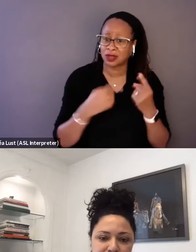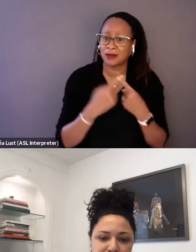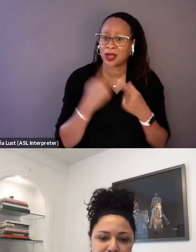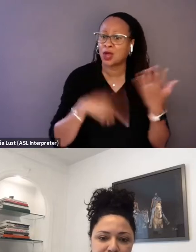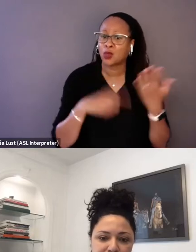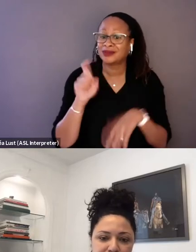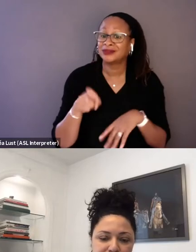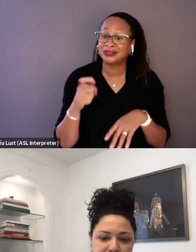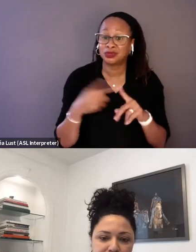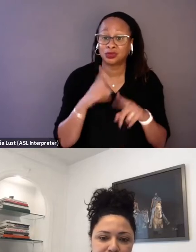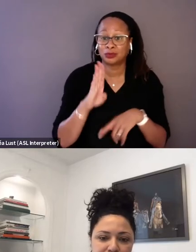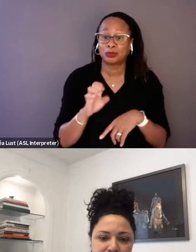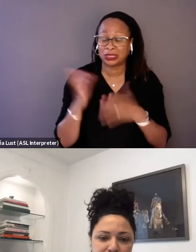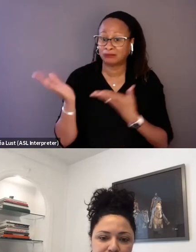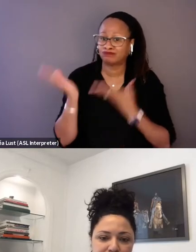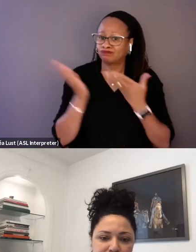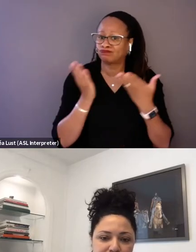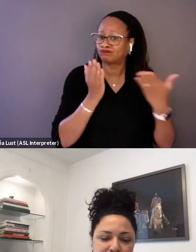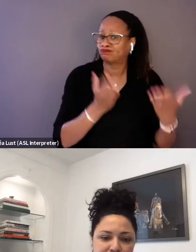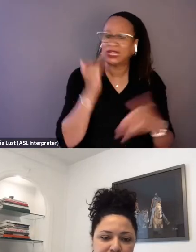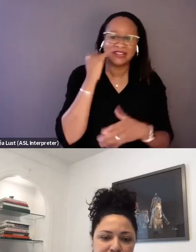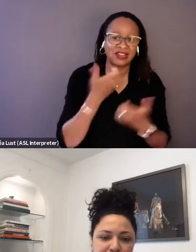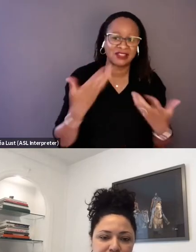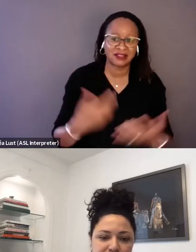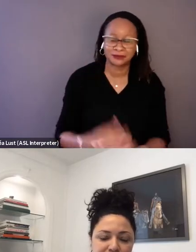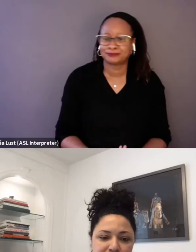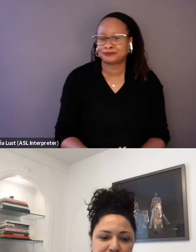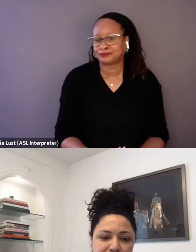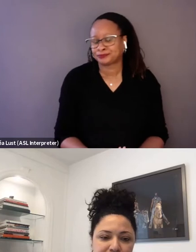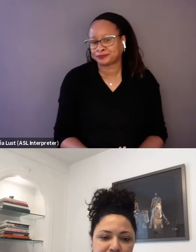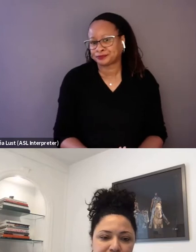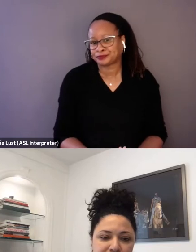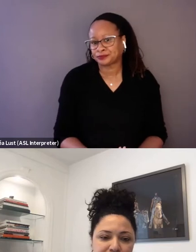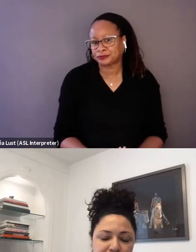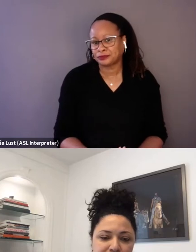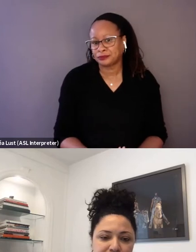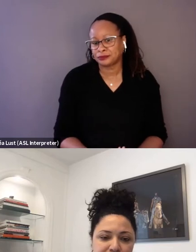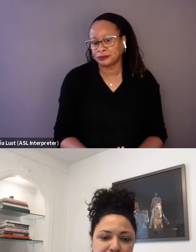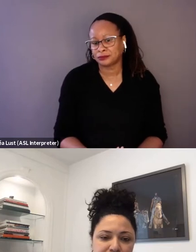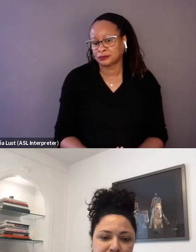to be kind of carried through, if anything? Well, I think, you know, I just you know,